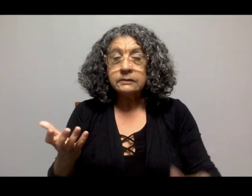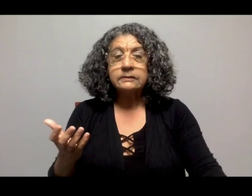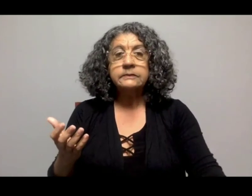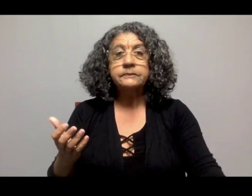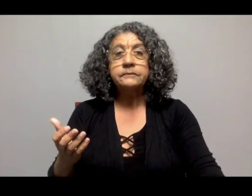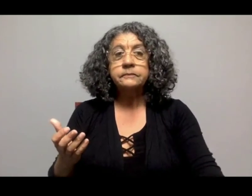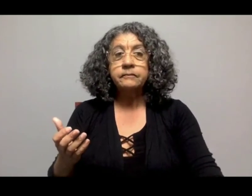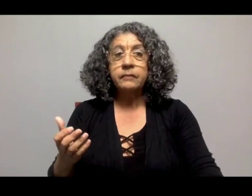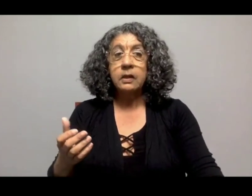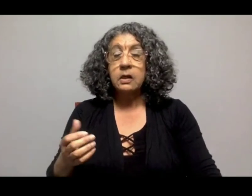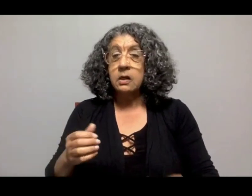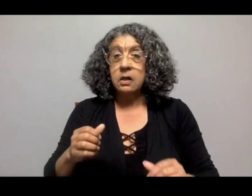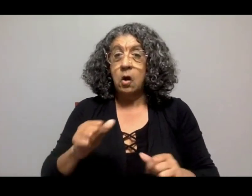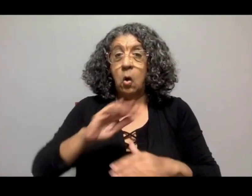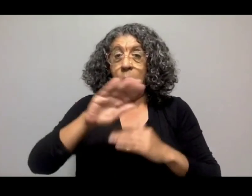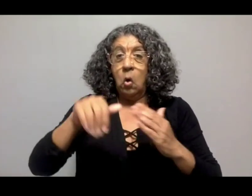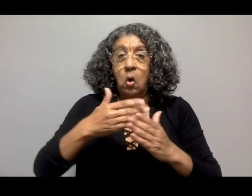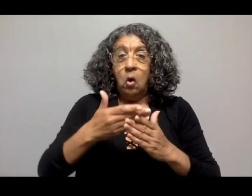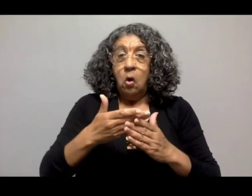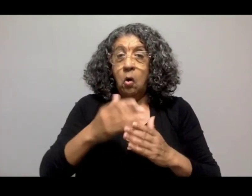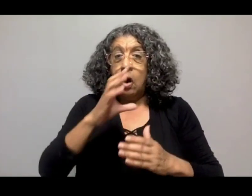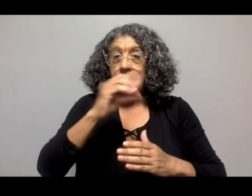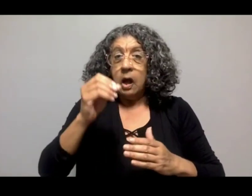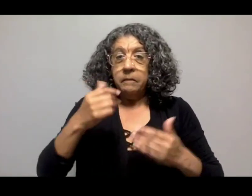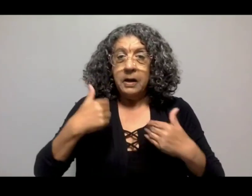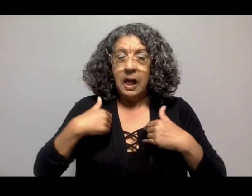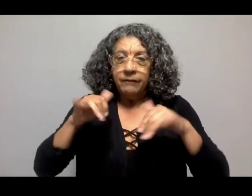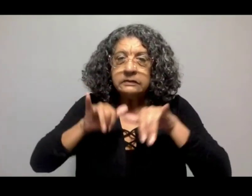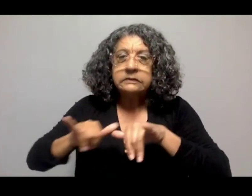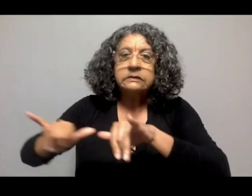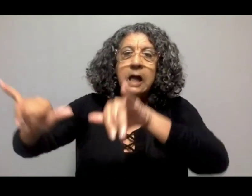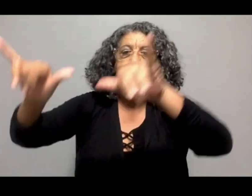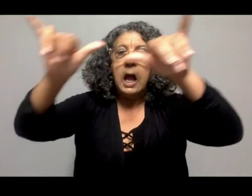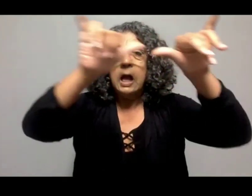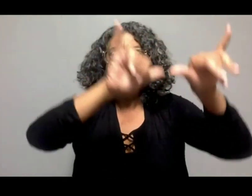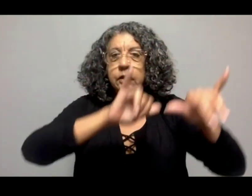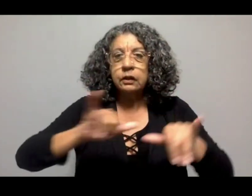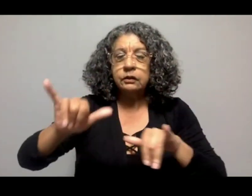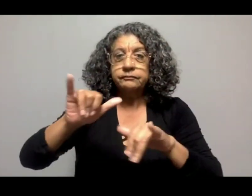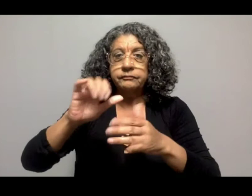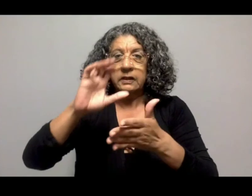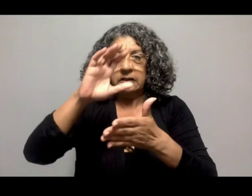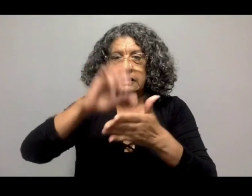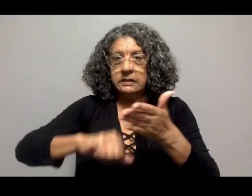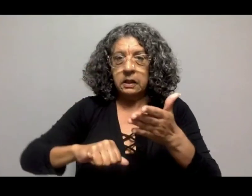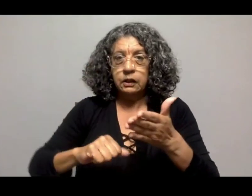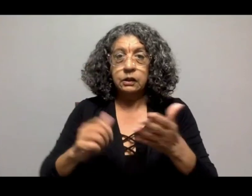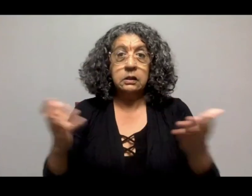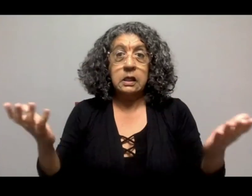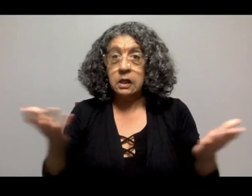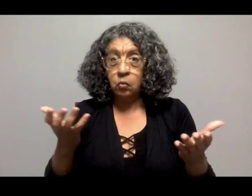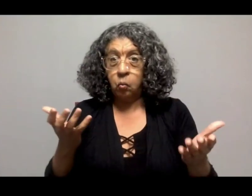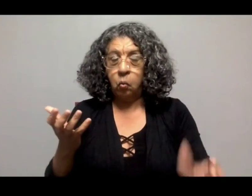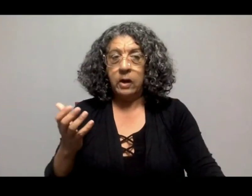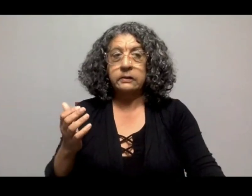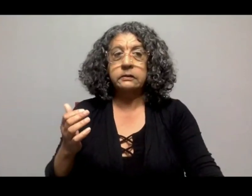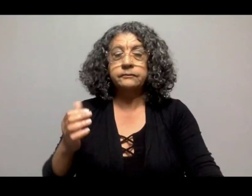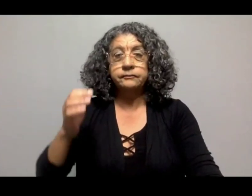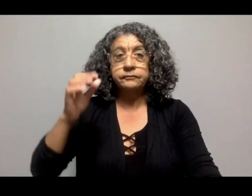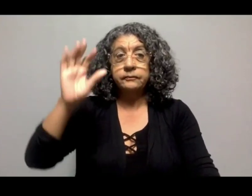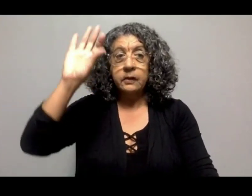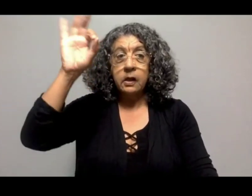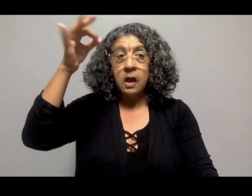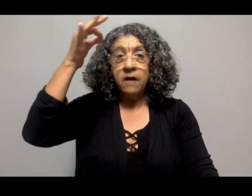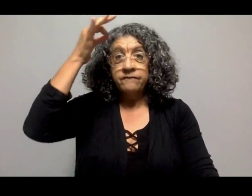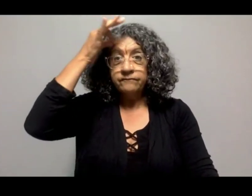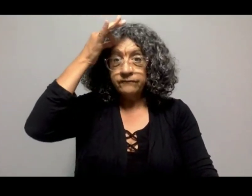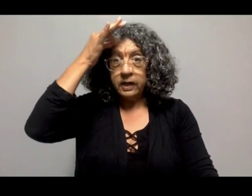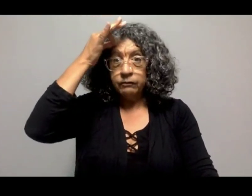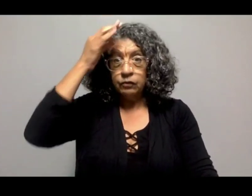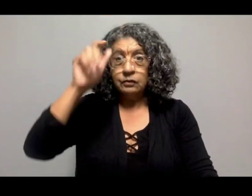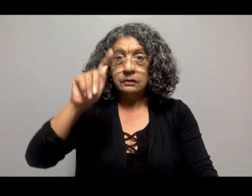All companies have standard deductions which are federal income tax,